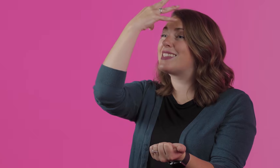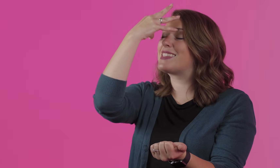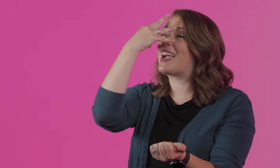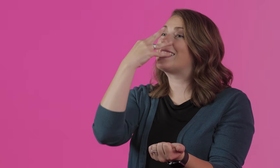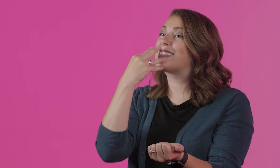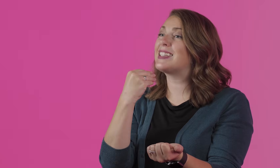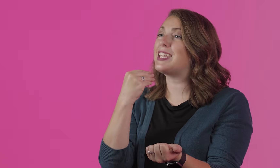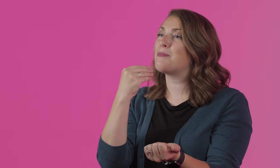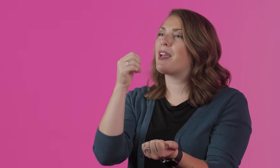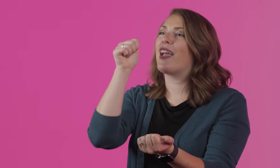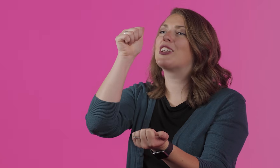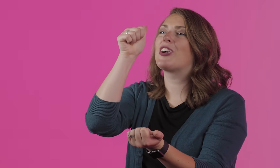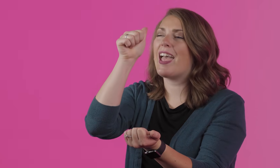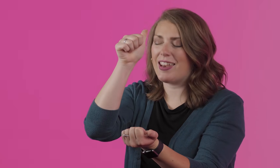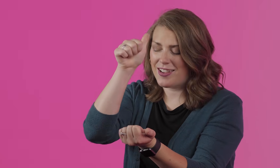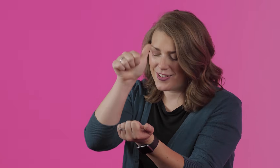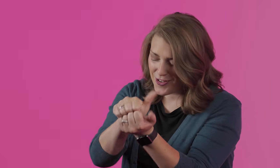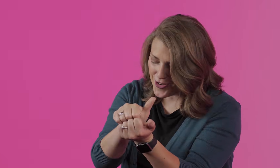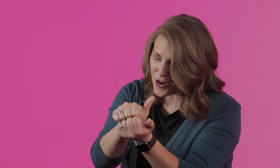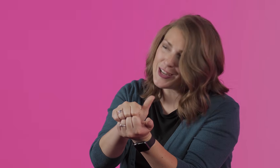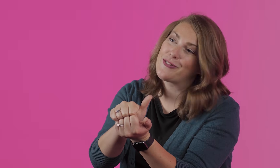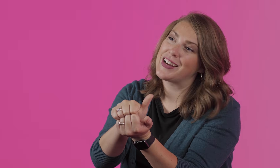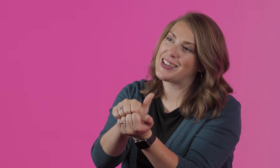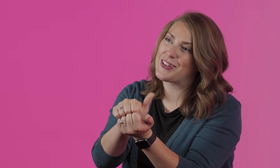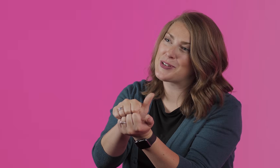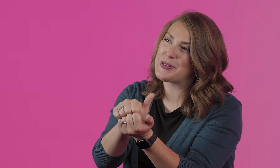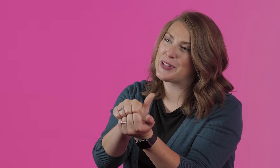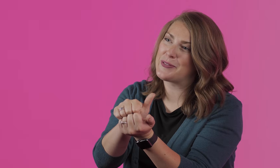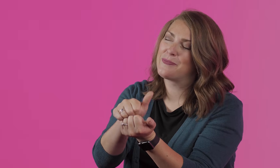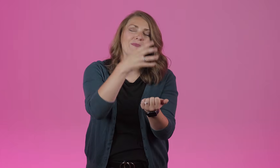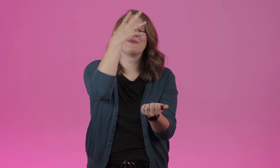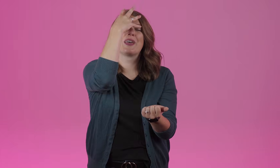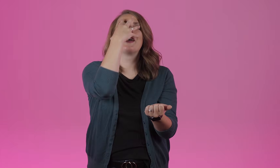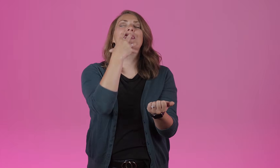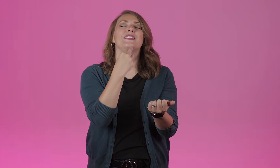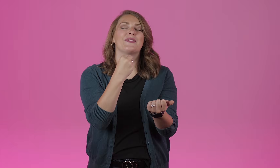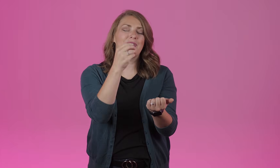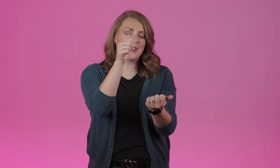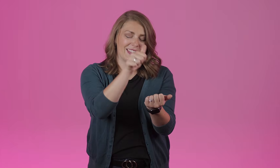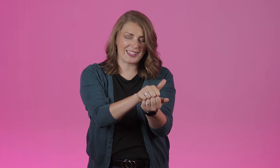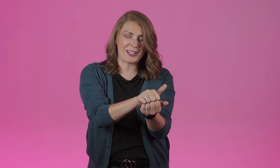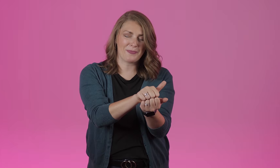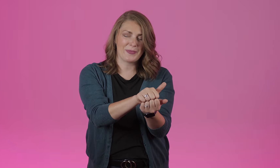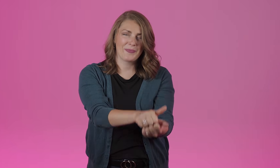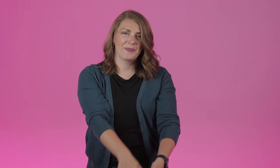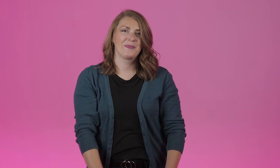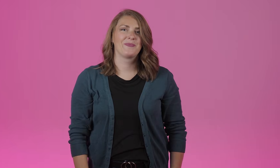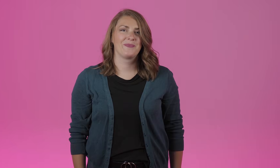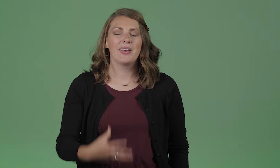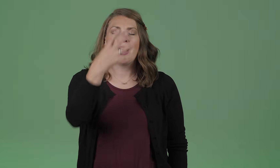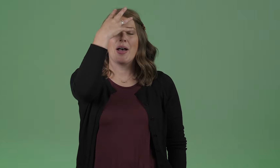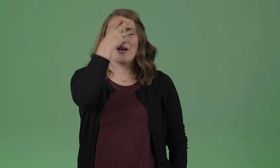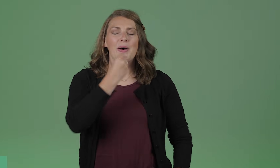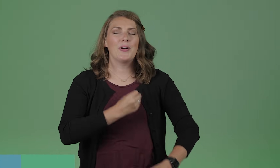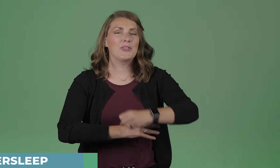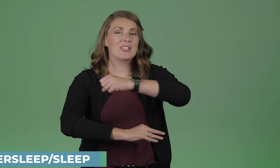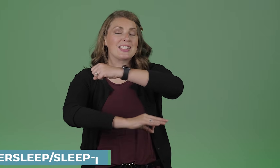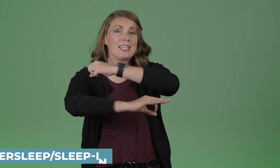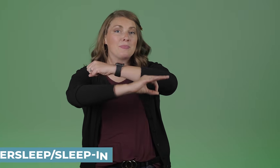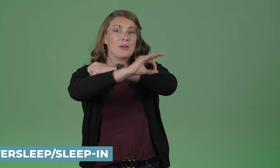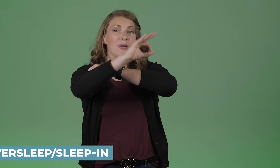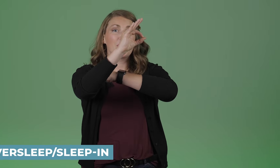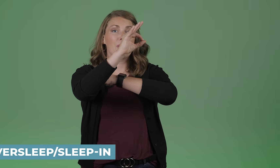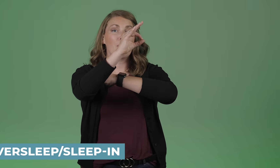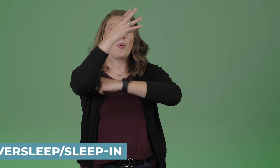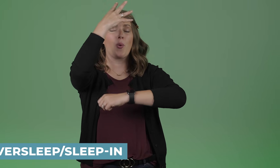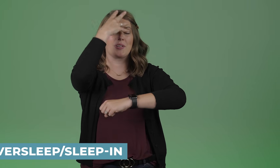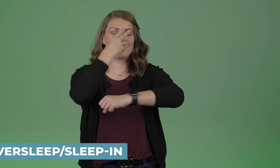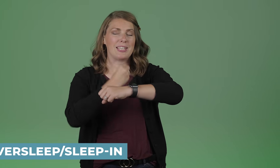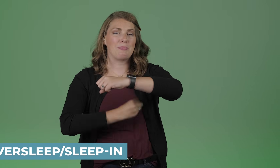the sign sleep and your head knocking right down on your pillow 'to fall asleep.' 'Over sleep or sleep,'